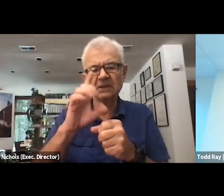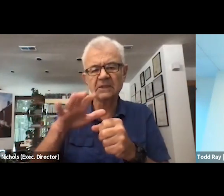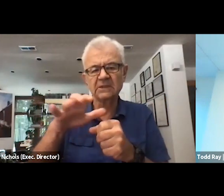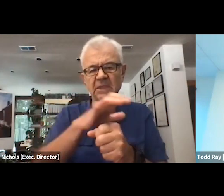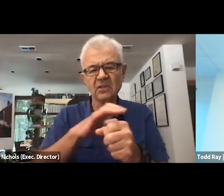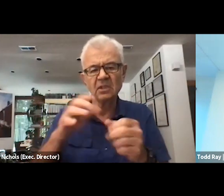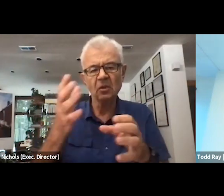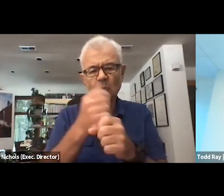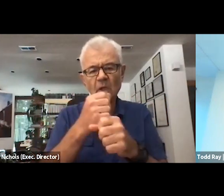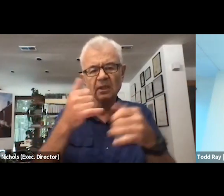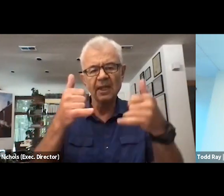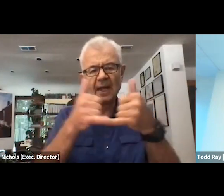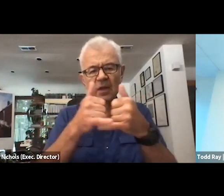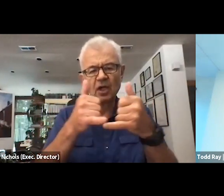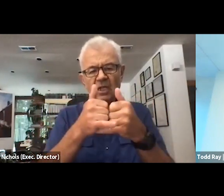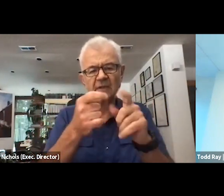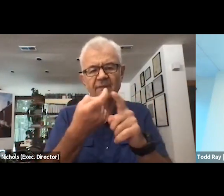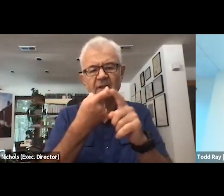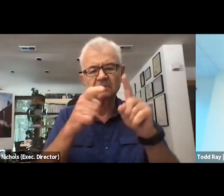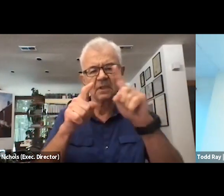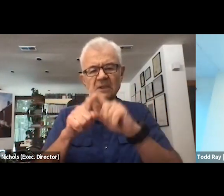to small residential projects in the D.C. area.